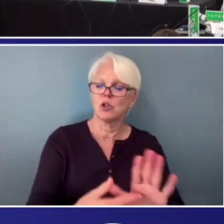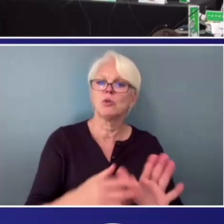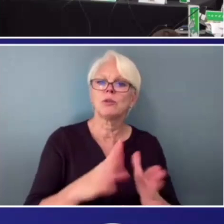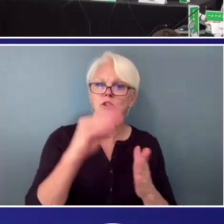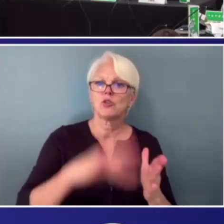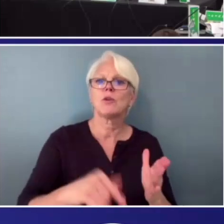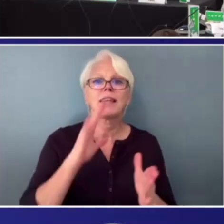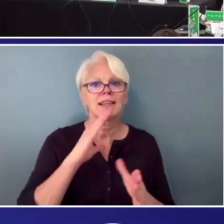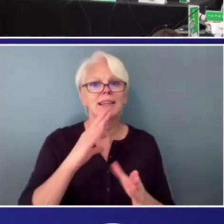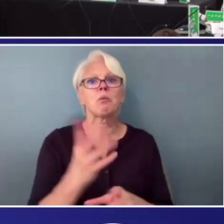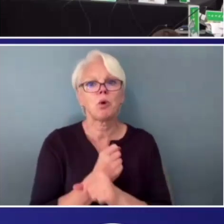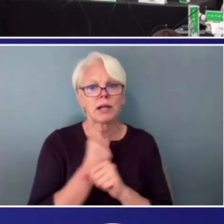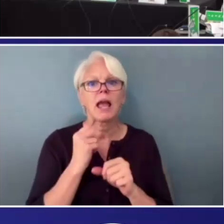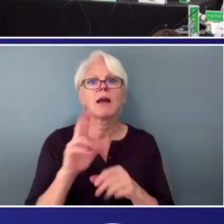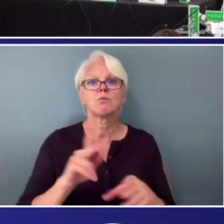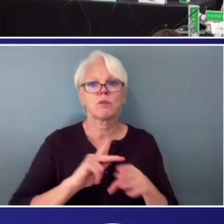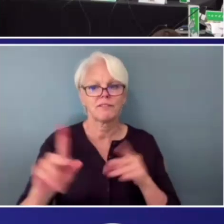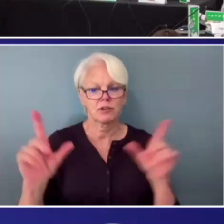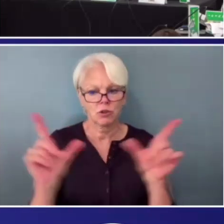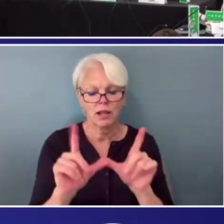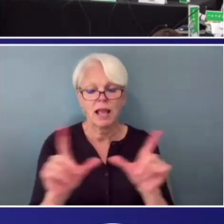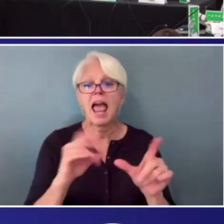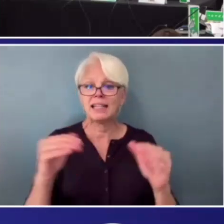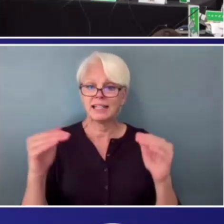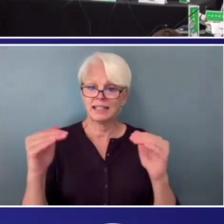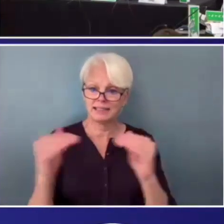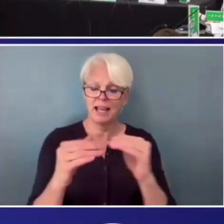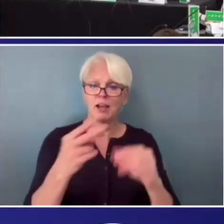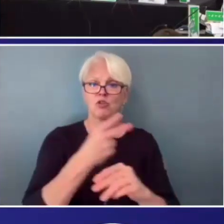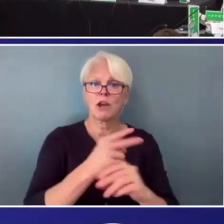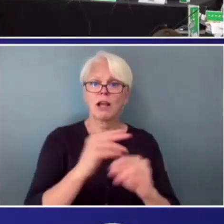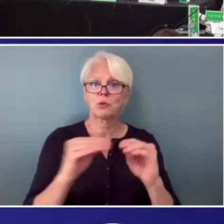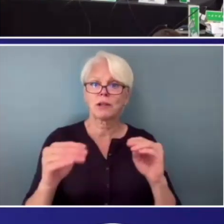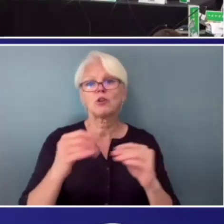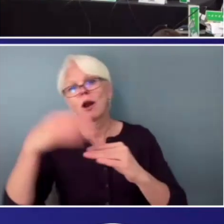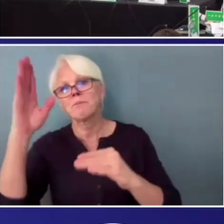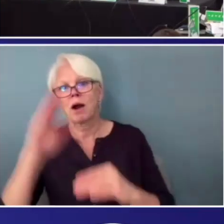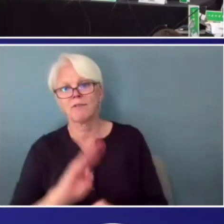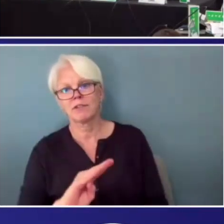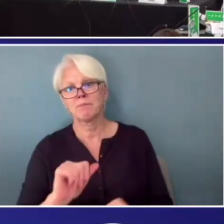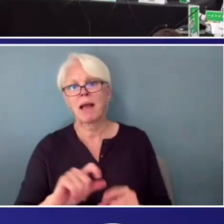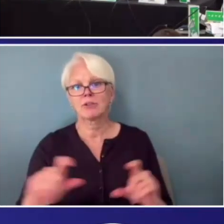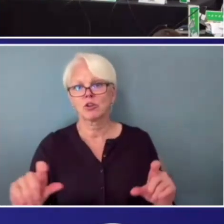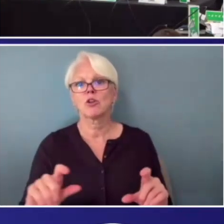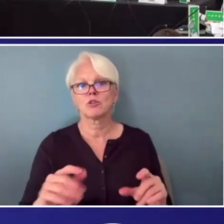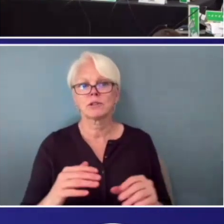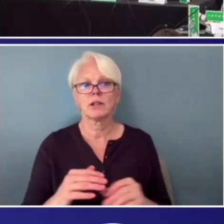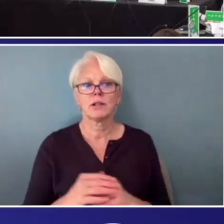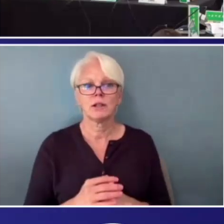above -- or at the graduate level, or at least above the bachelor's. And does not cease to be enrolled.